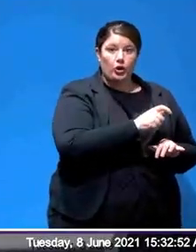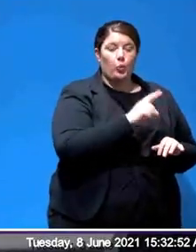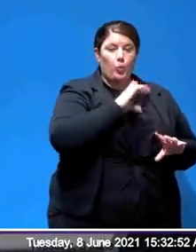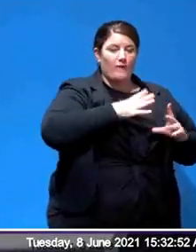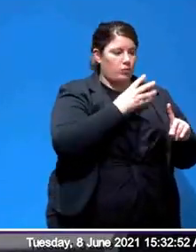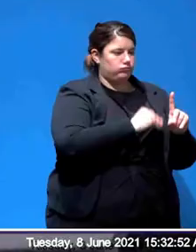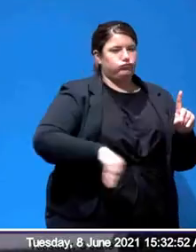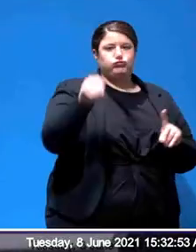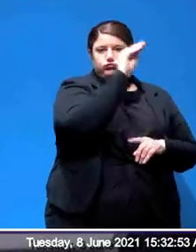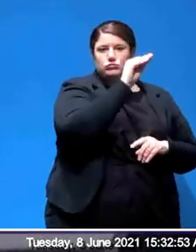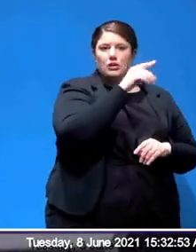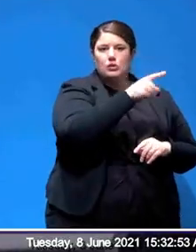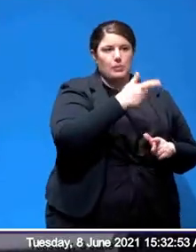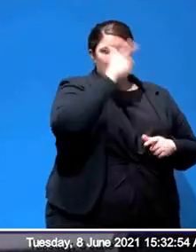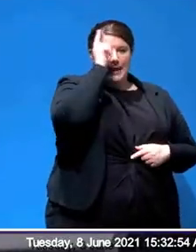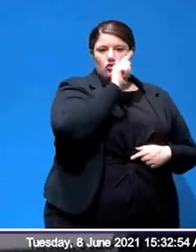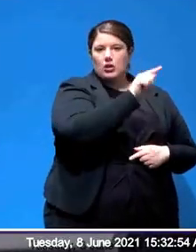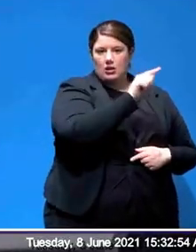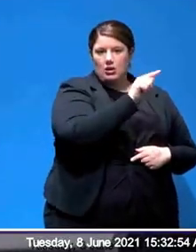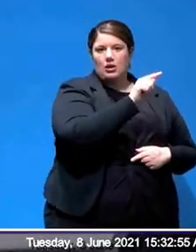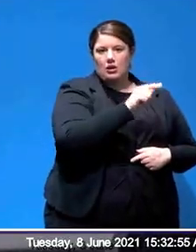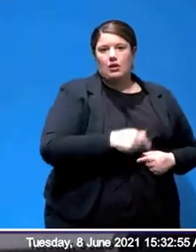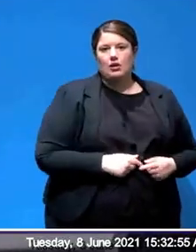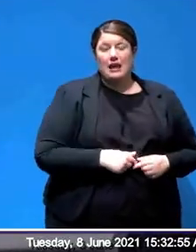Now, I don't have those just off the top of my head.